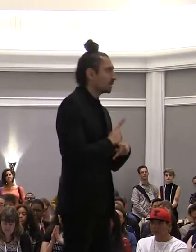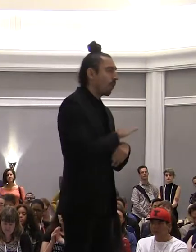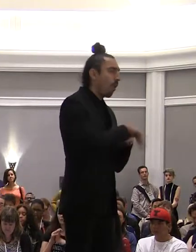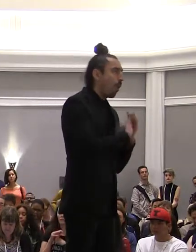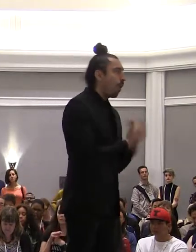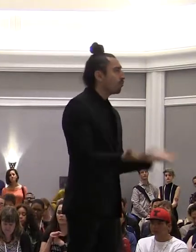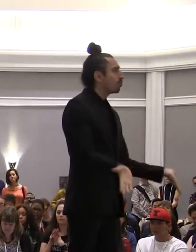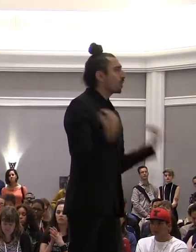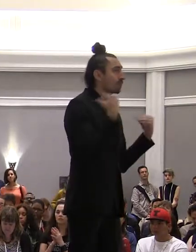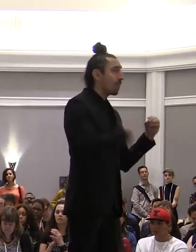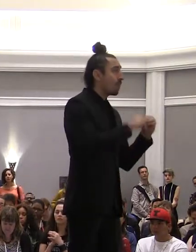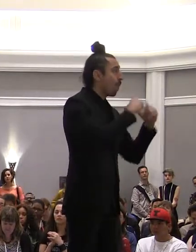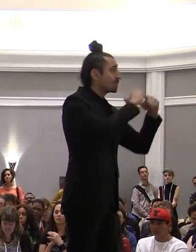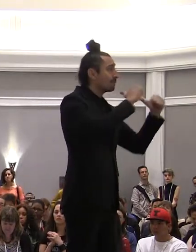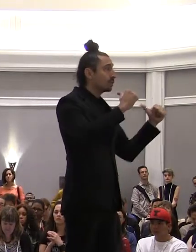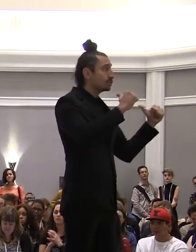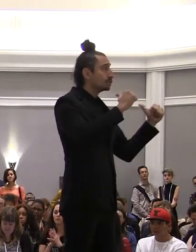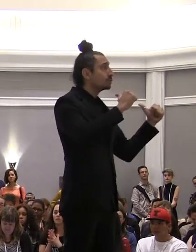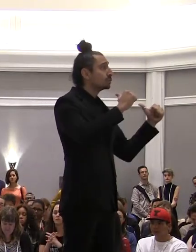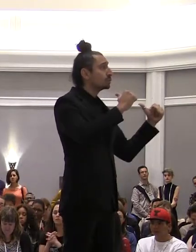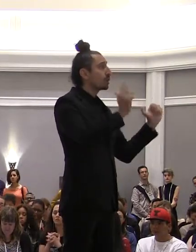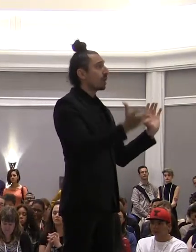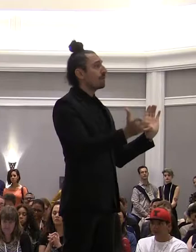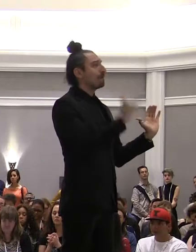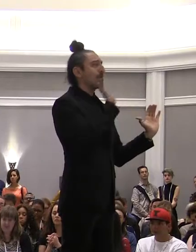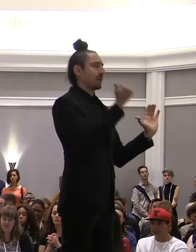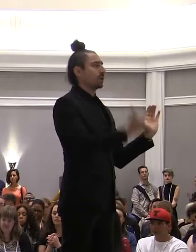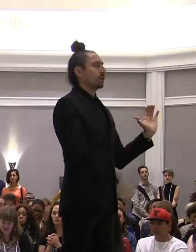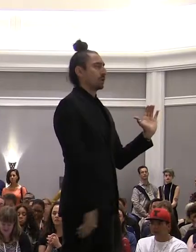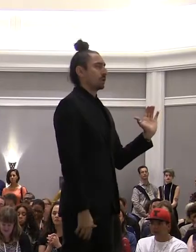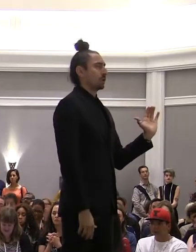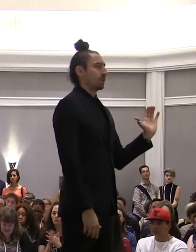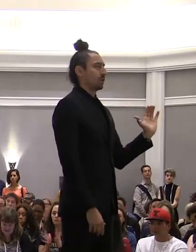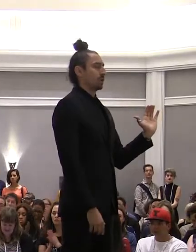The more diverse the conversation, the better. Thank you. Thank you, Brian.